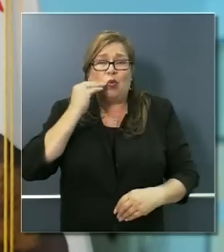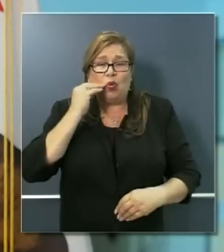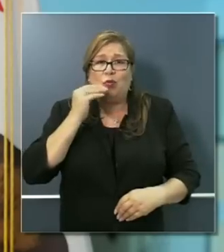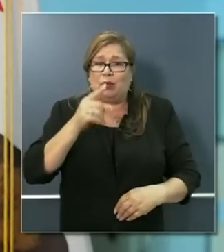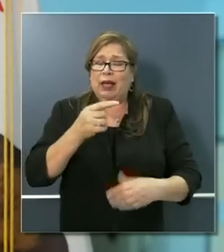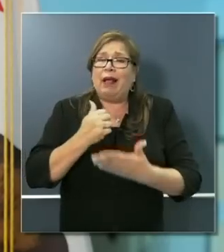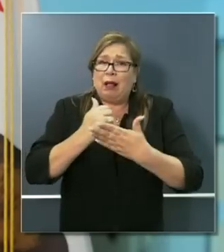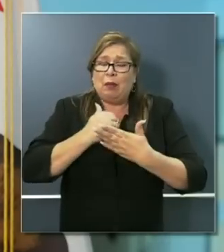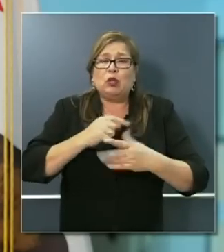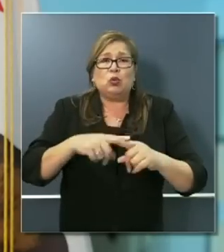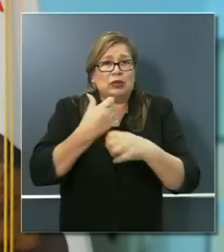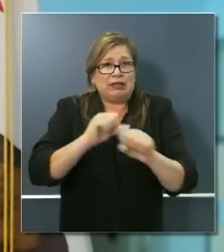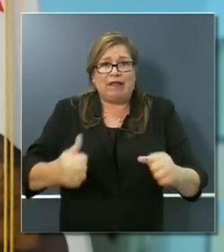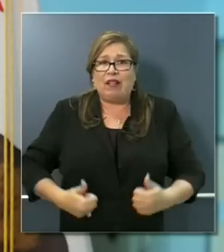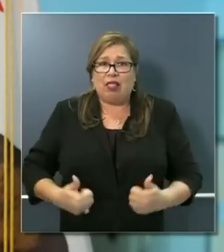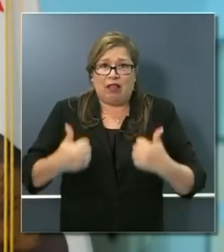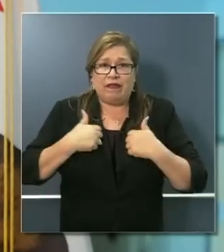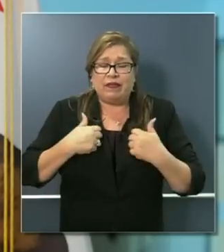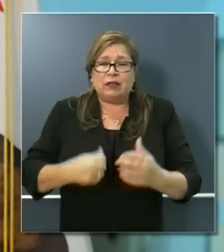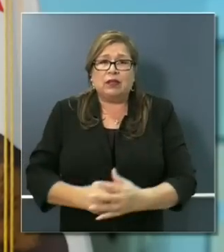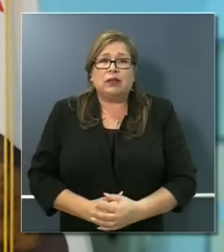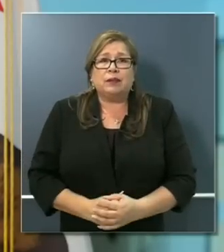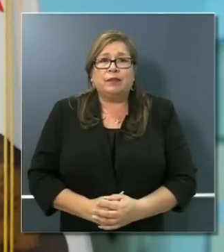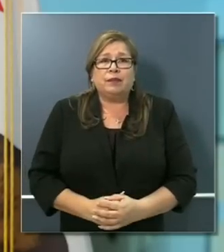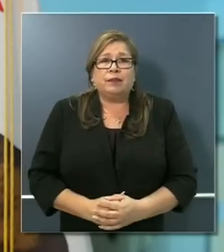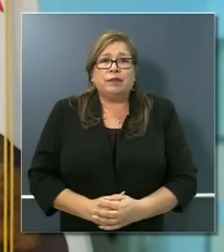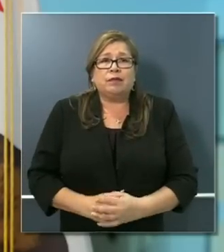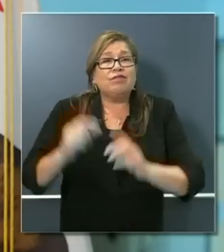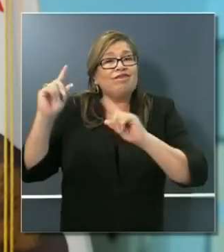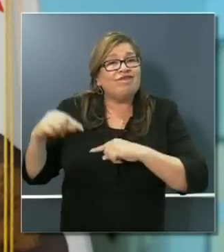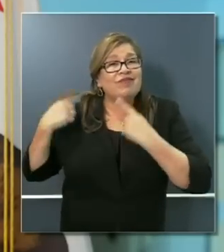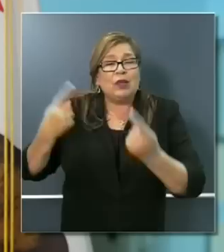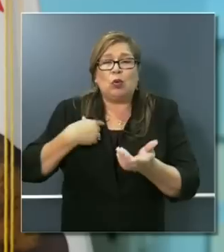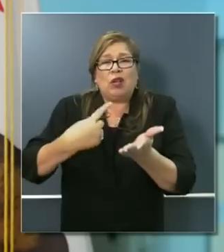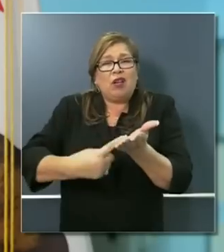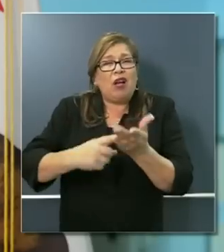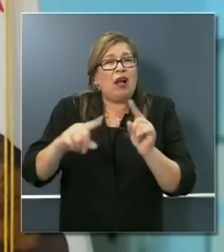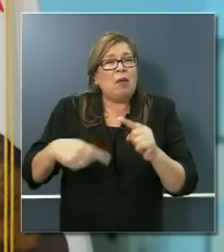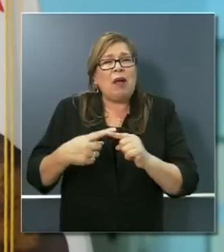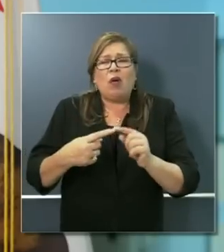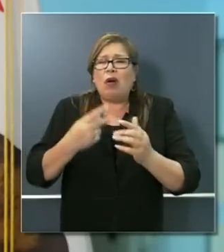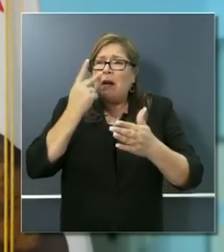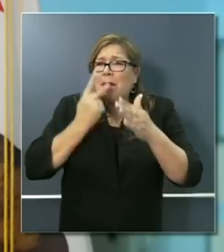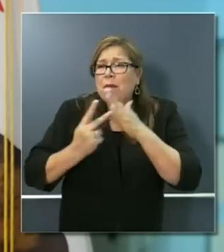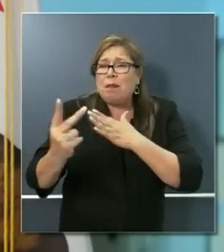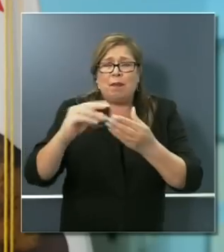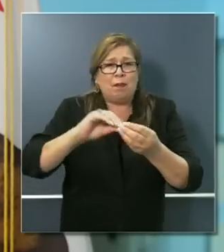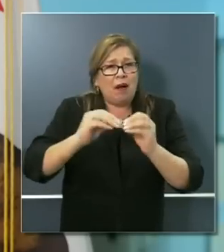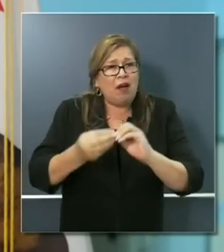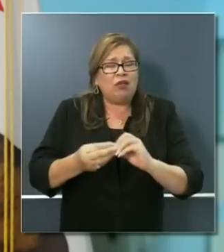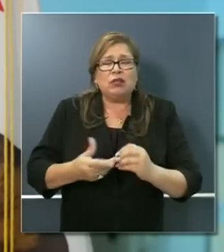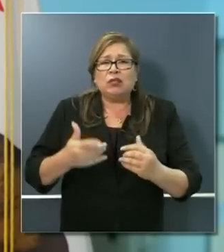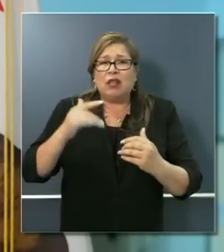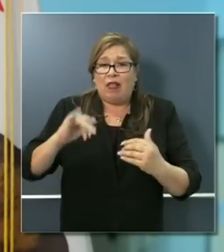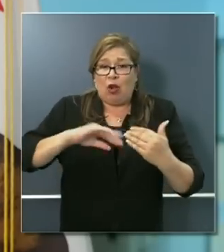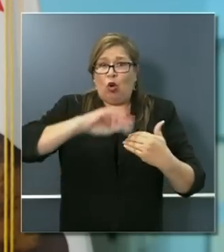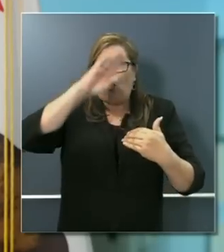HAVE A VACCINE AND THE MOST IMPORTANT THING WE CAN DO IS TO STAY HOME AND SAVE LIVES.